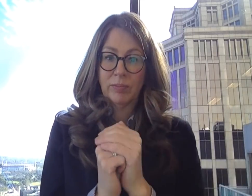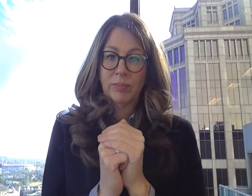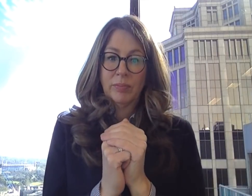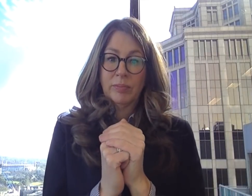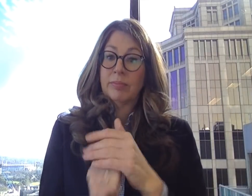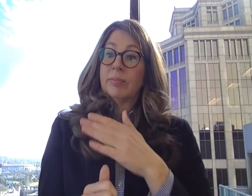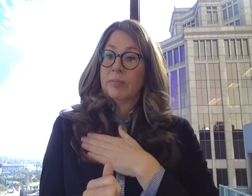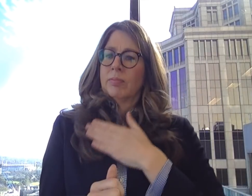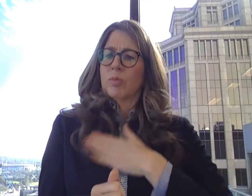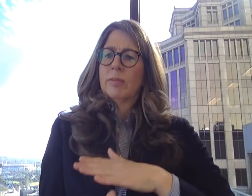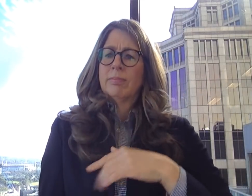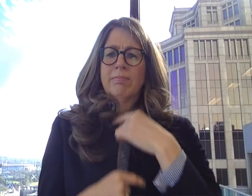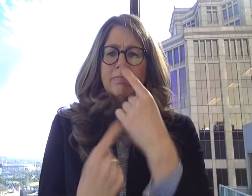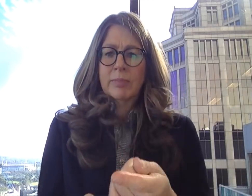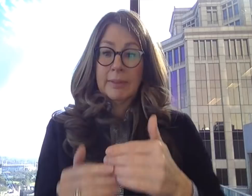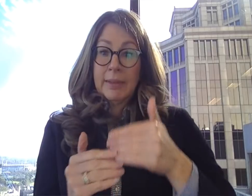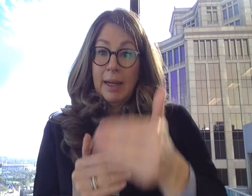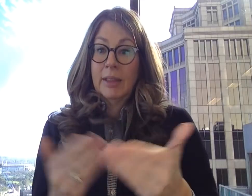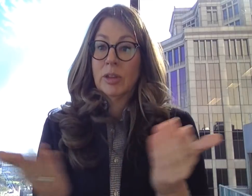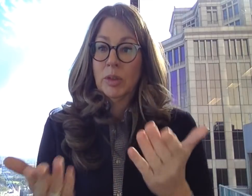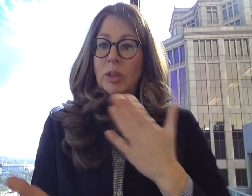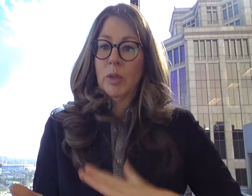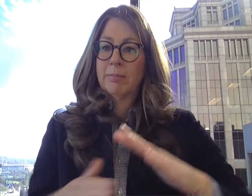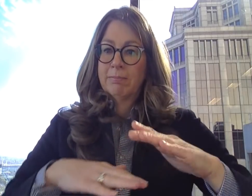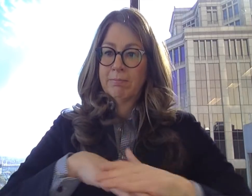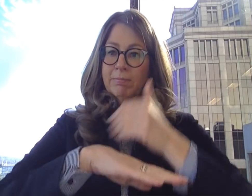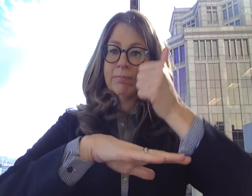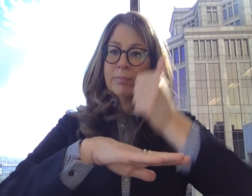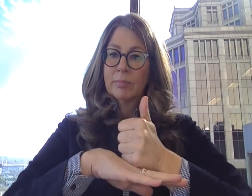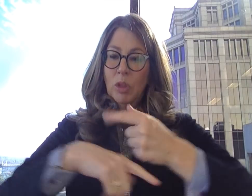to shortly set up a new ICSD Reform Commission